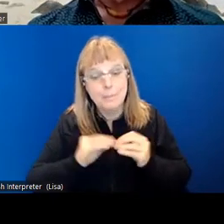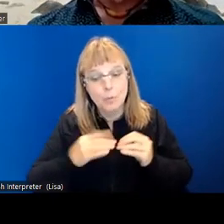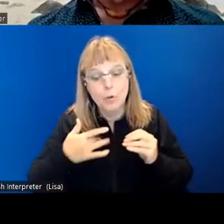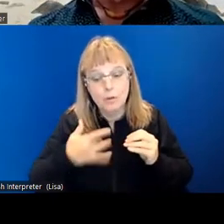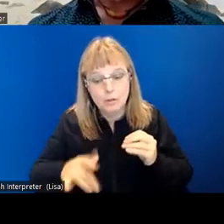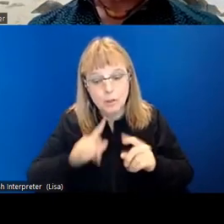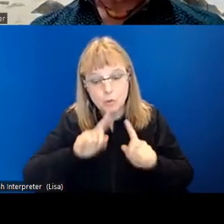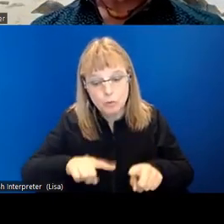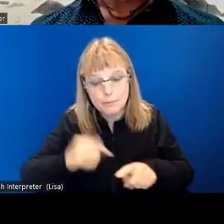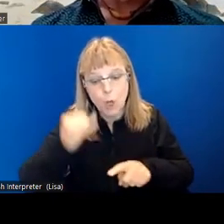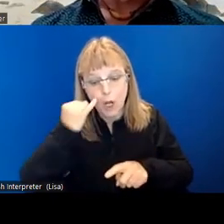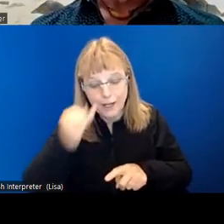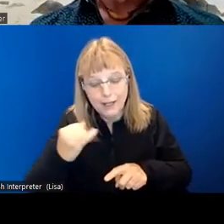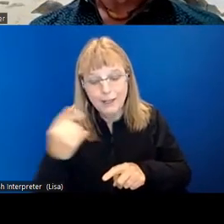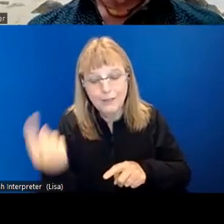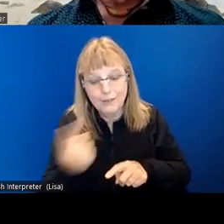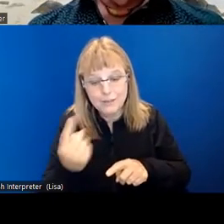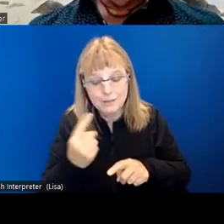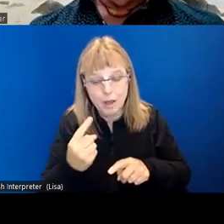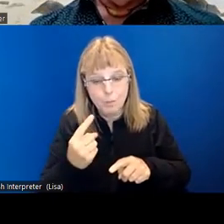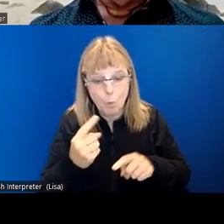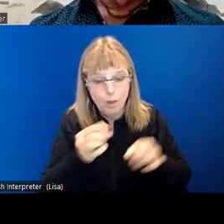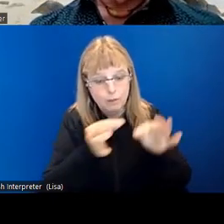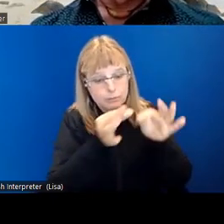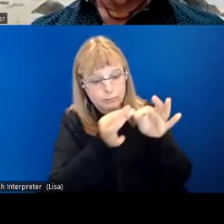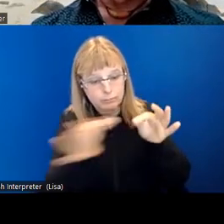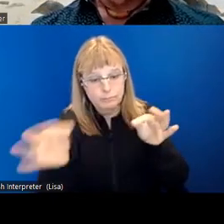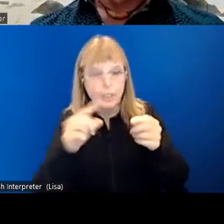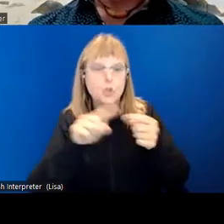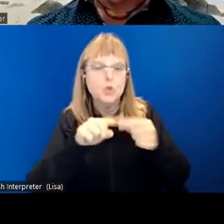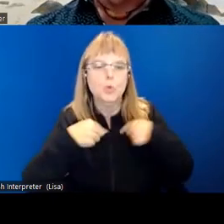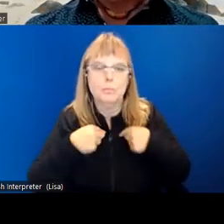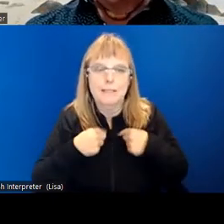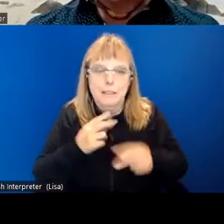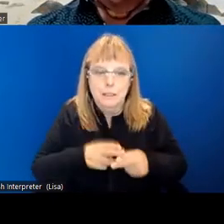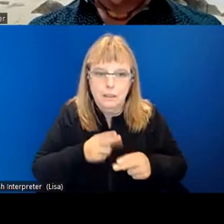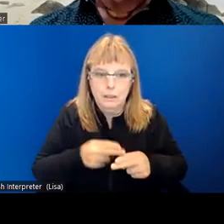if somebody addresses it to me and names me